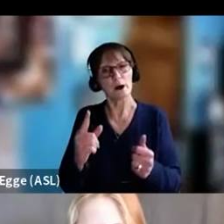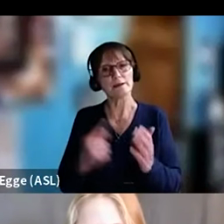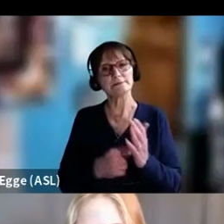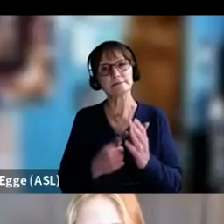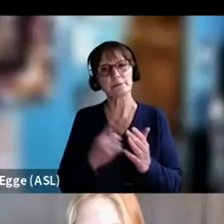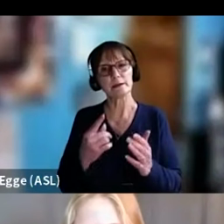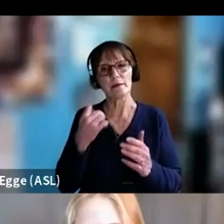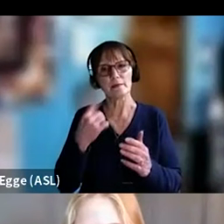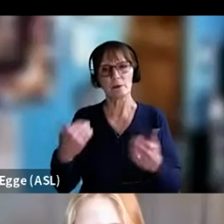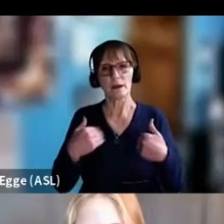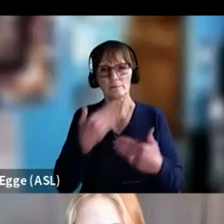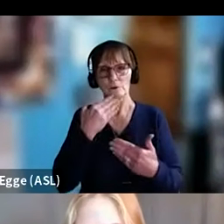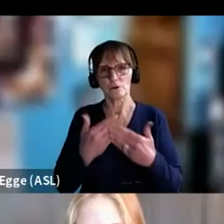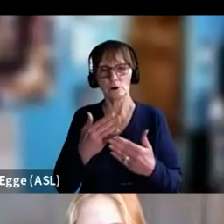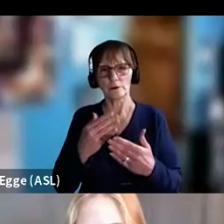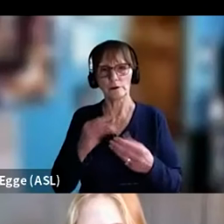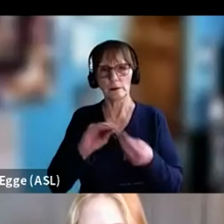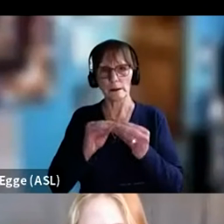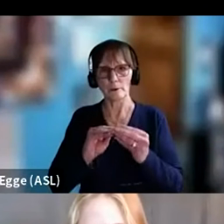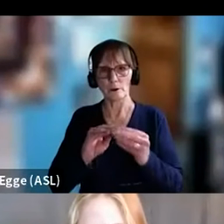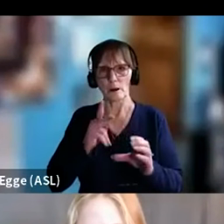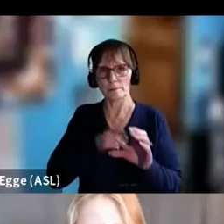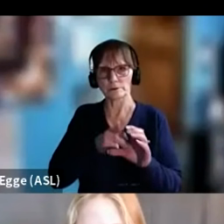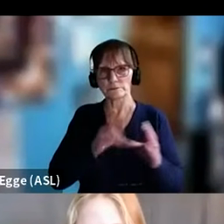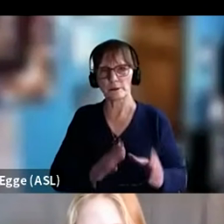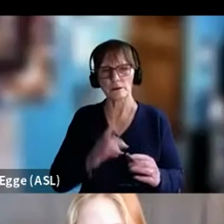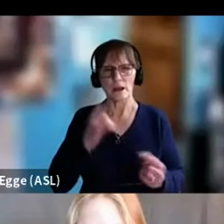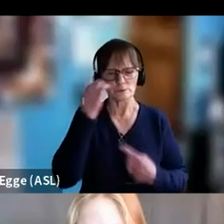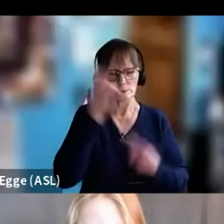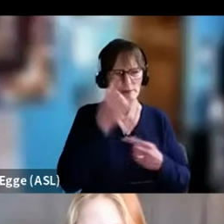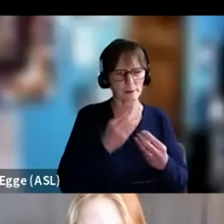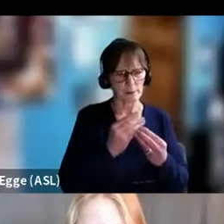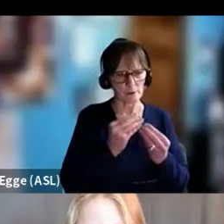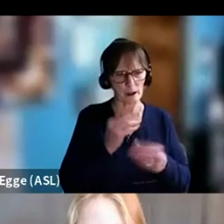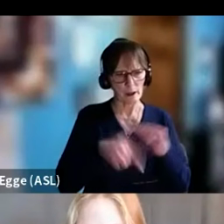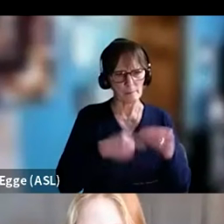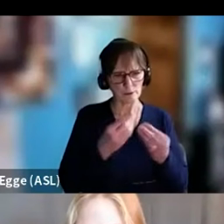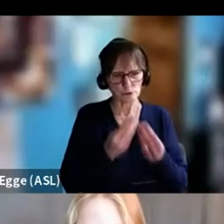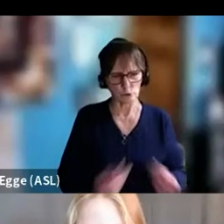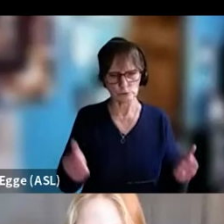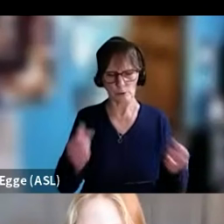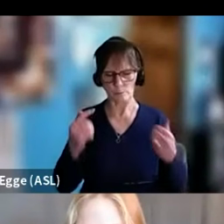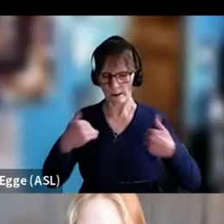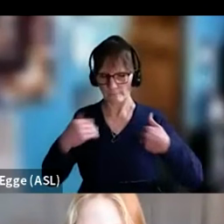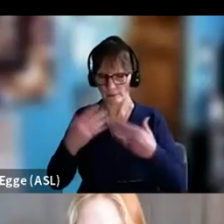you know, we have a good number of participants. As we're thinking about solutions, one of the things we haven't had a lot of time to talk about today